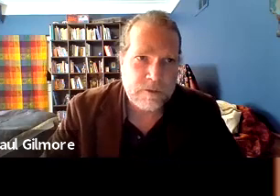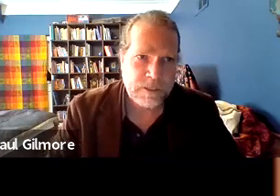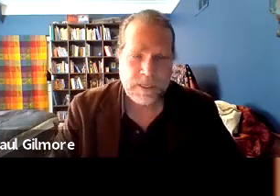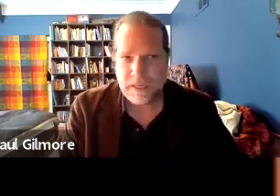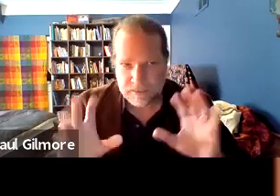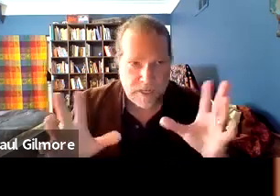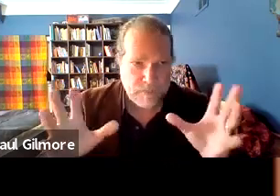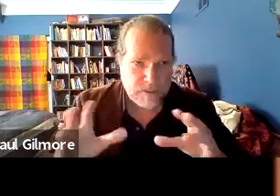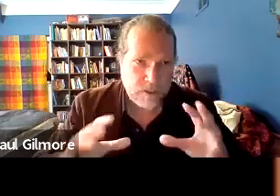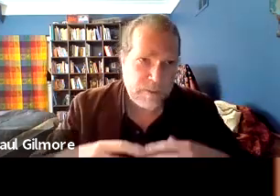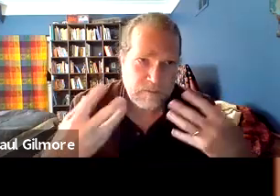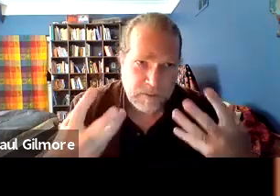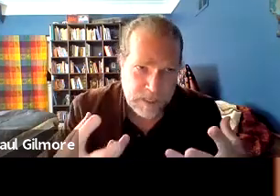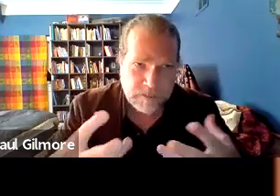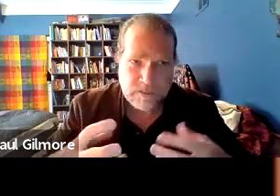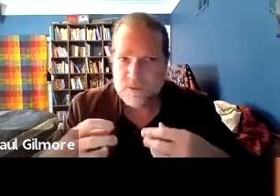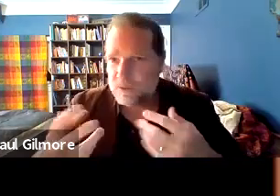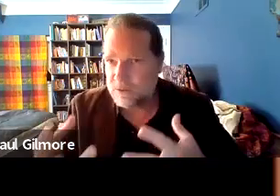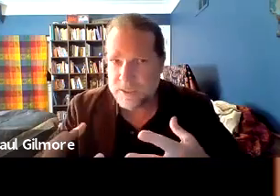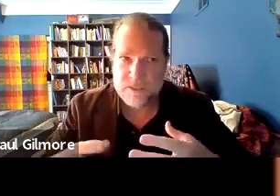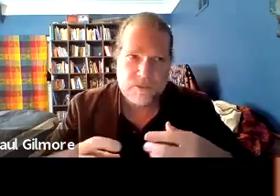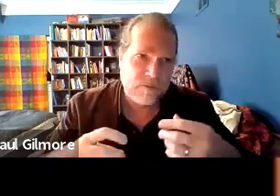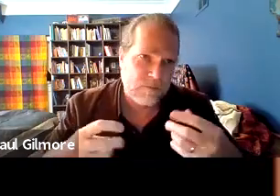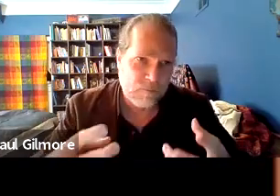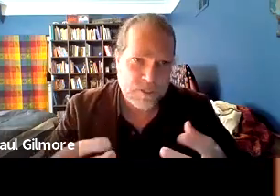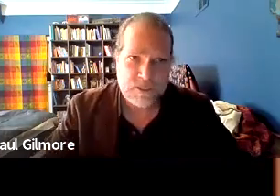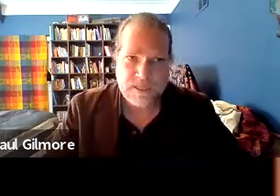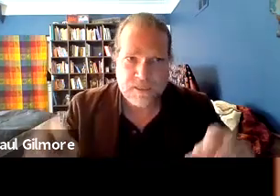other at the time, they talked about Italians, or Greeks or Russians as a